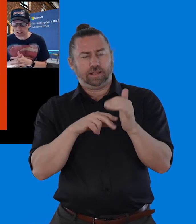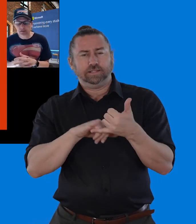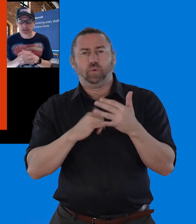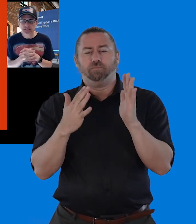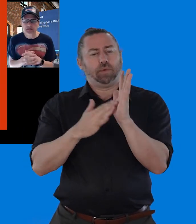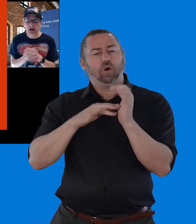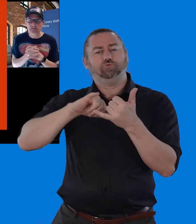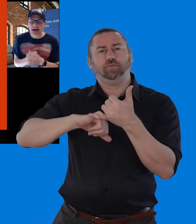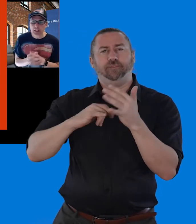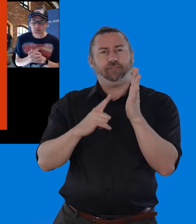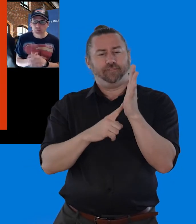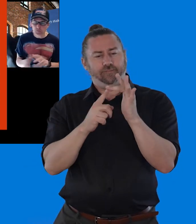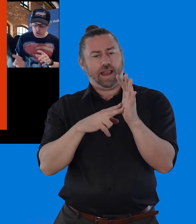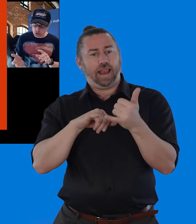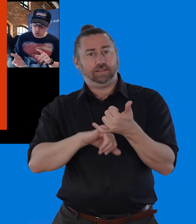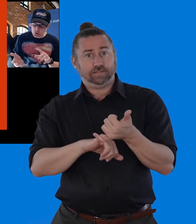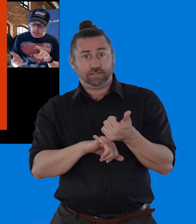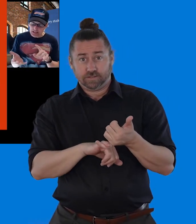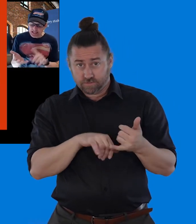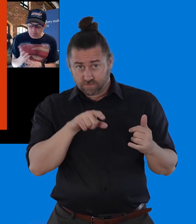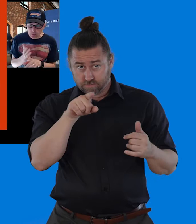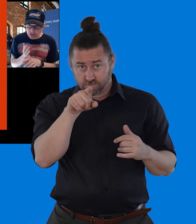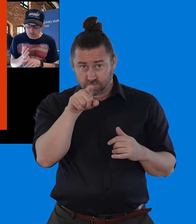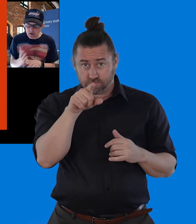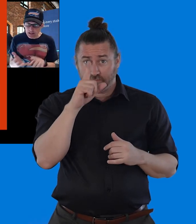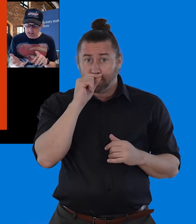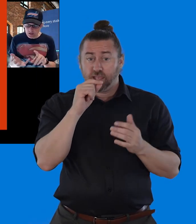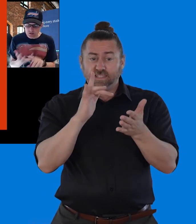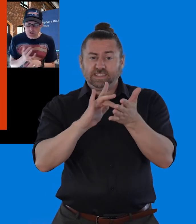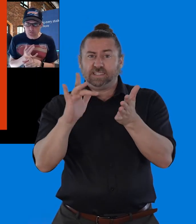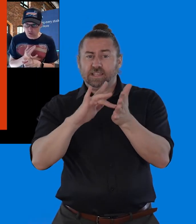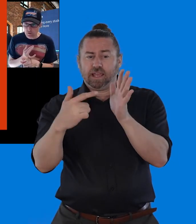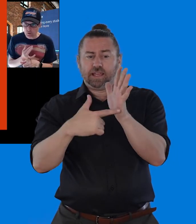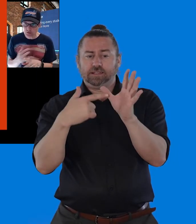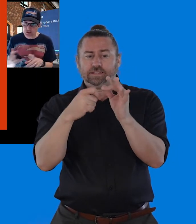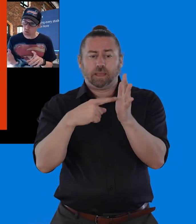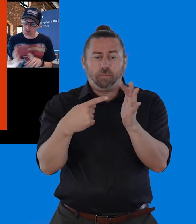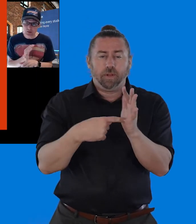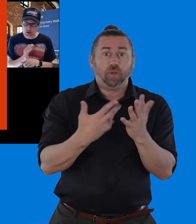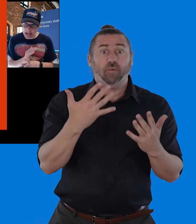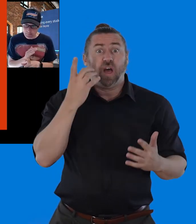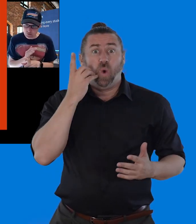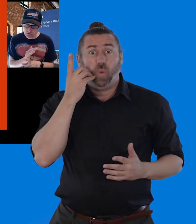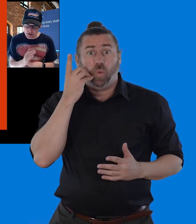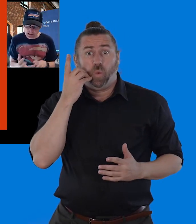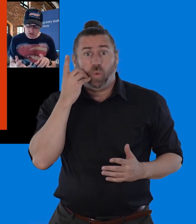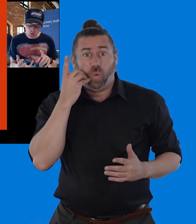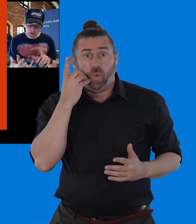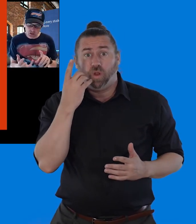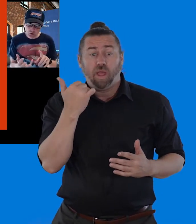Now, this is available for your tablet device and also for your phone. So, whether you're on an Apple device or whether